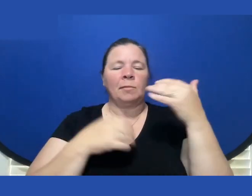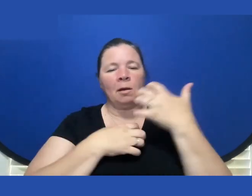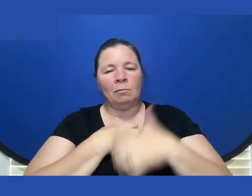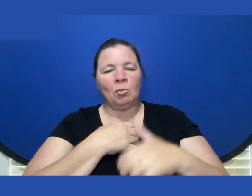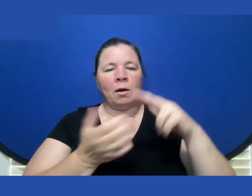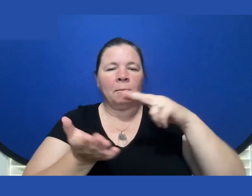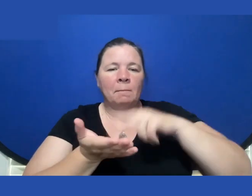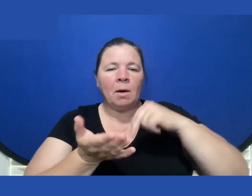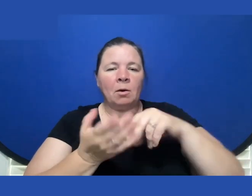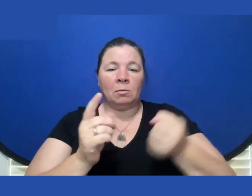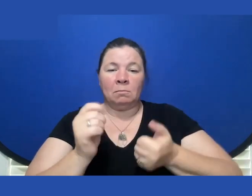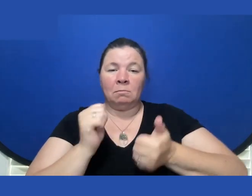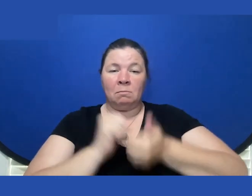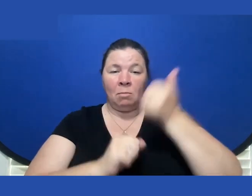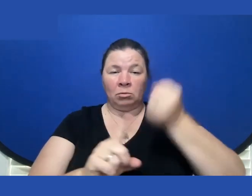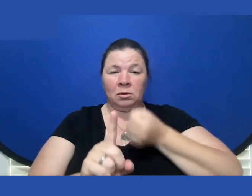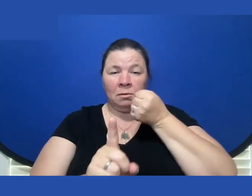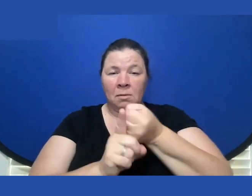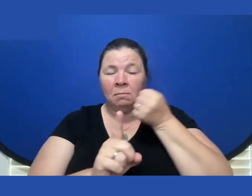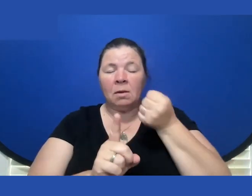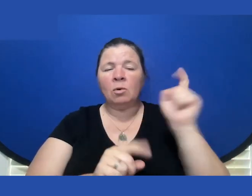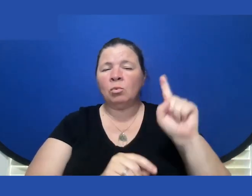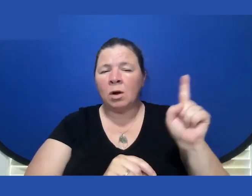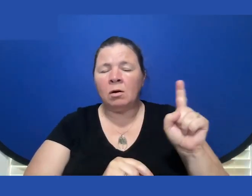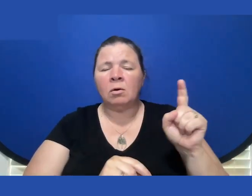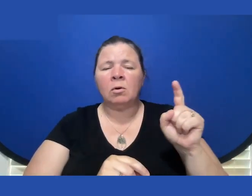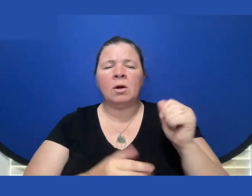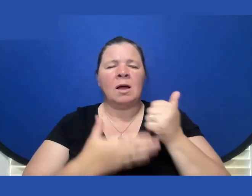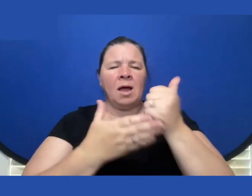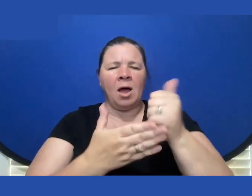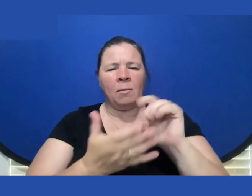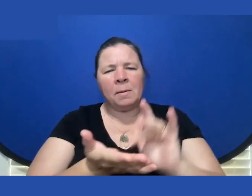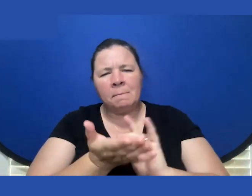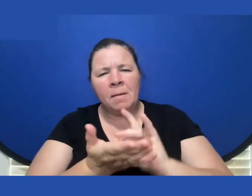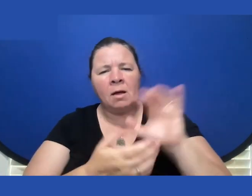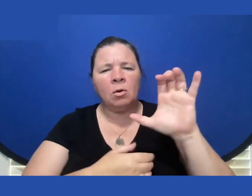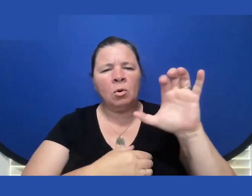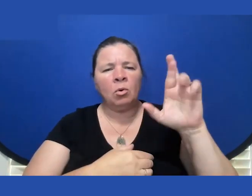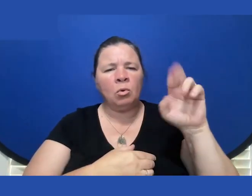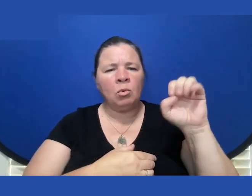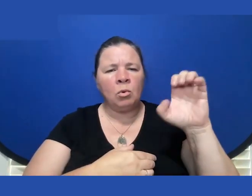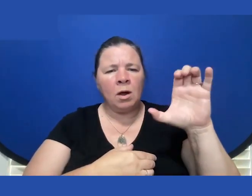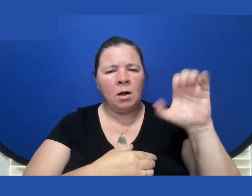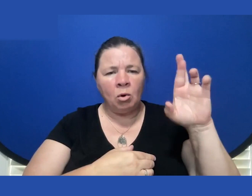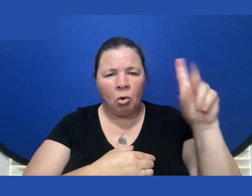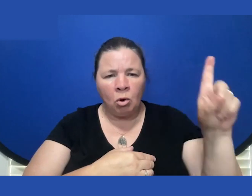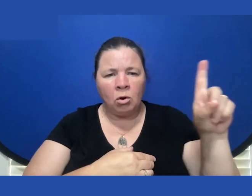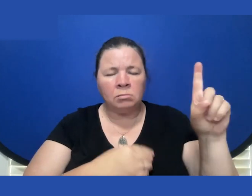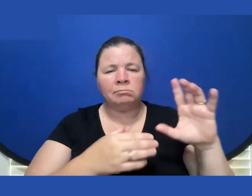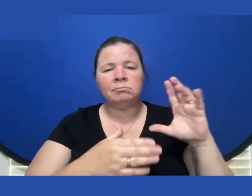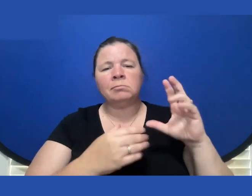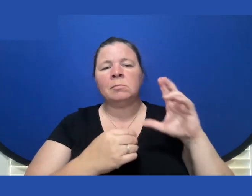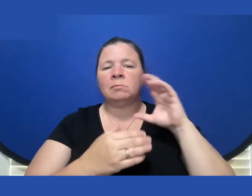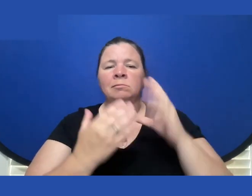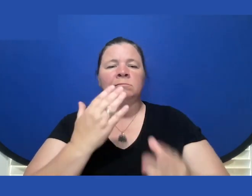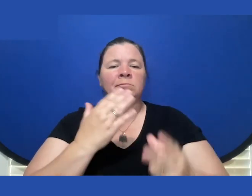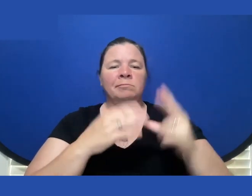and where we actually can help people the most is anything around that medical record attached to a claim. So, that could be a claim from an insurer,